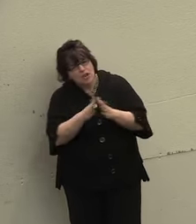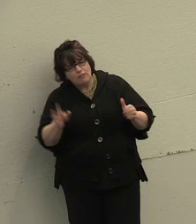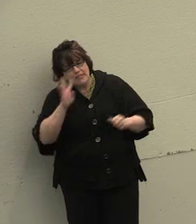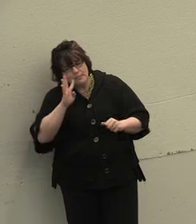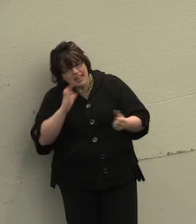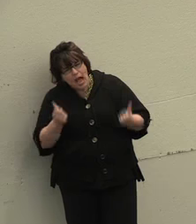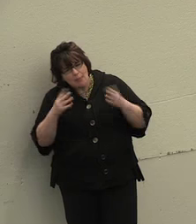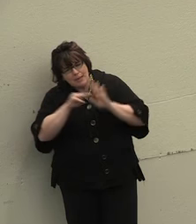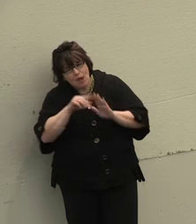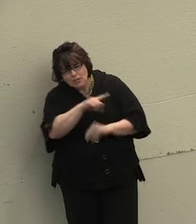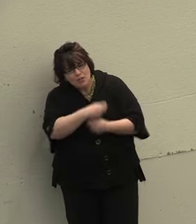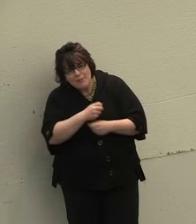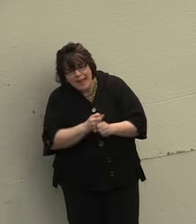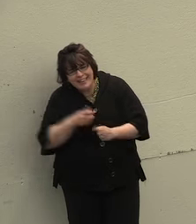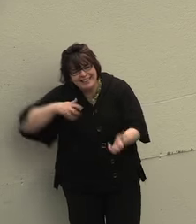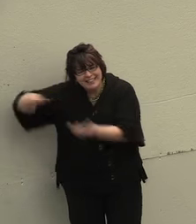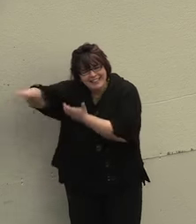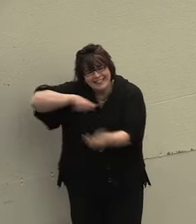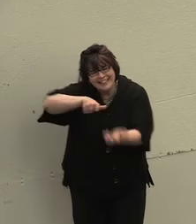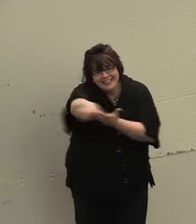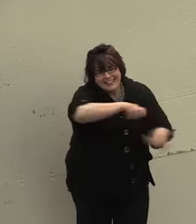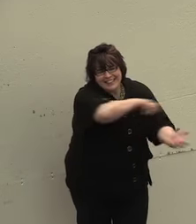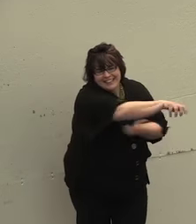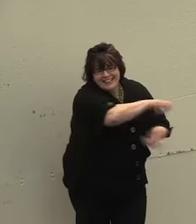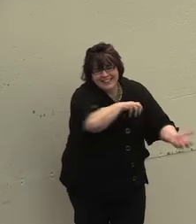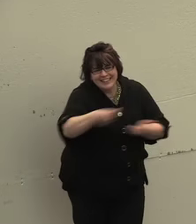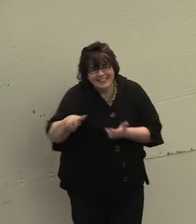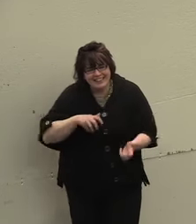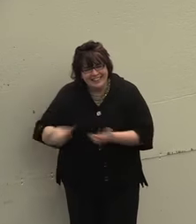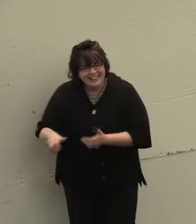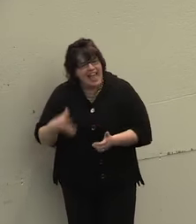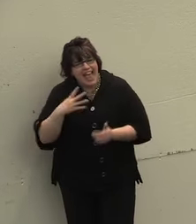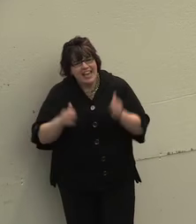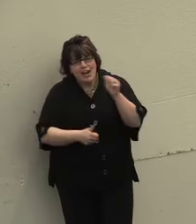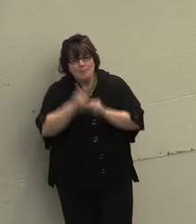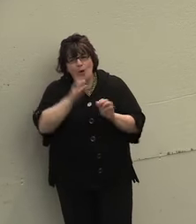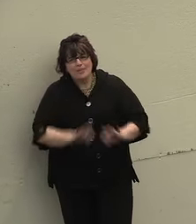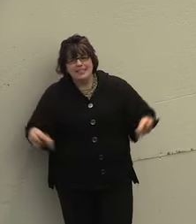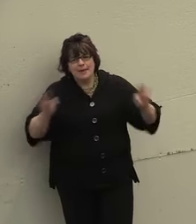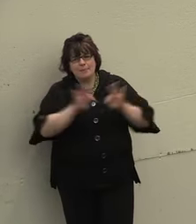do you make for each projects? And the most important thing is, what kind